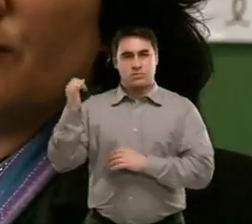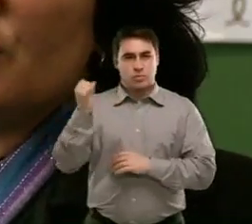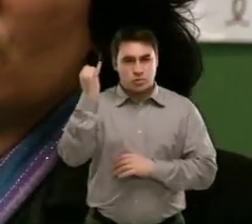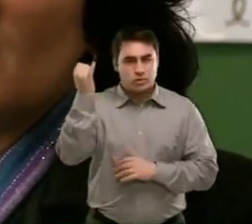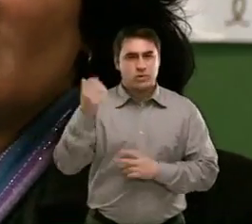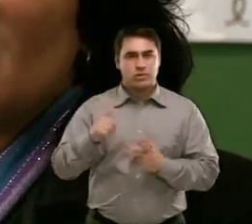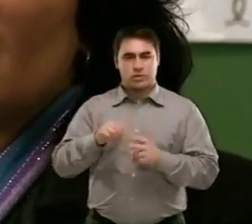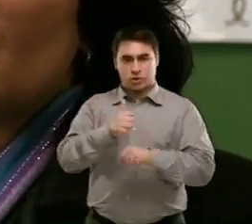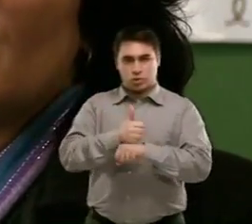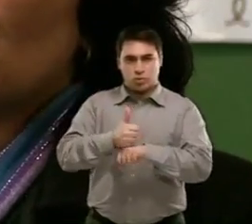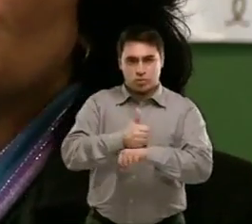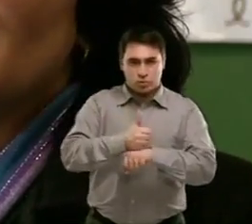that there are students who need to go to general school,